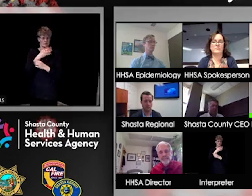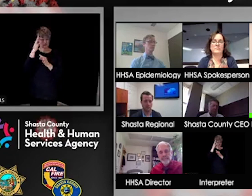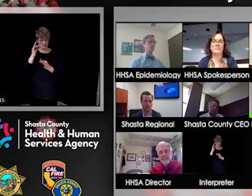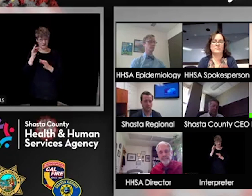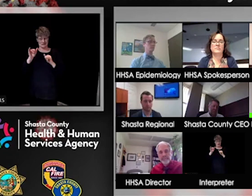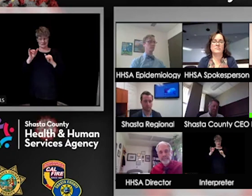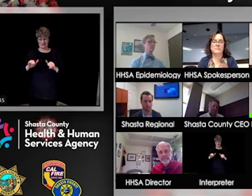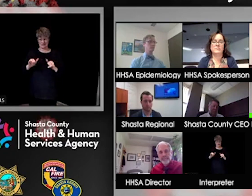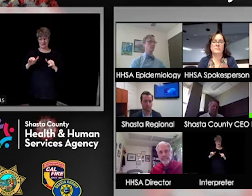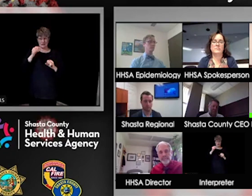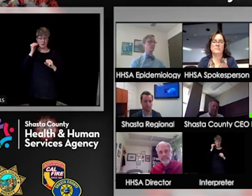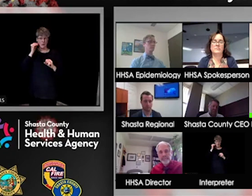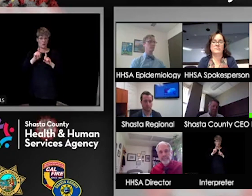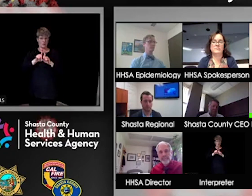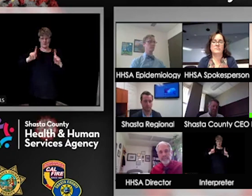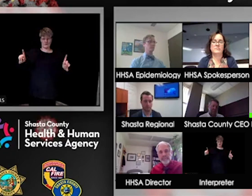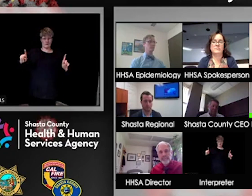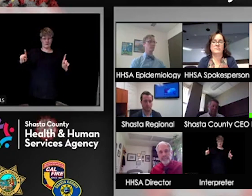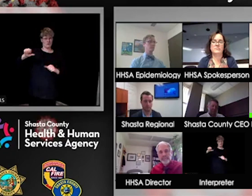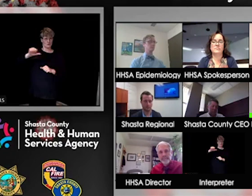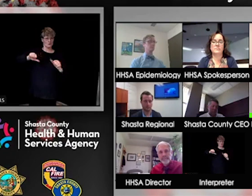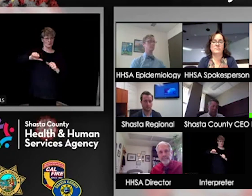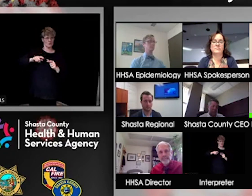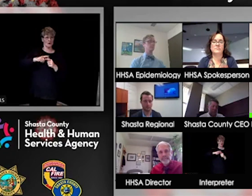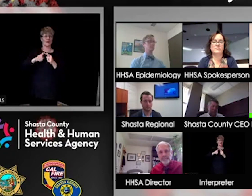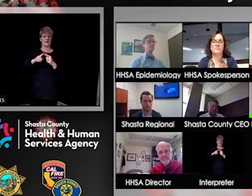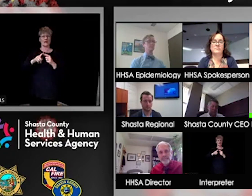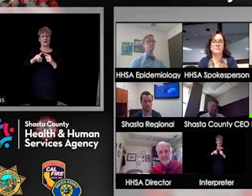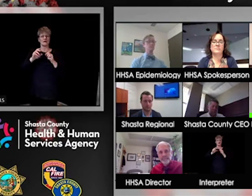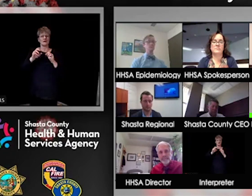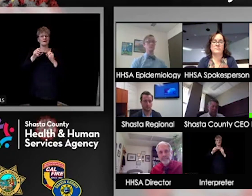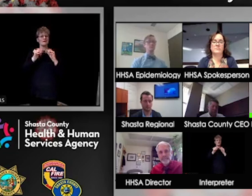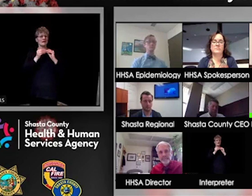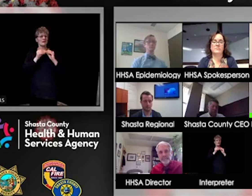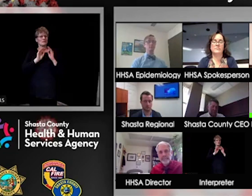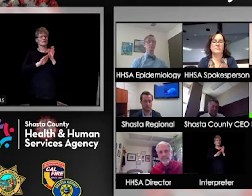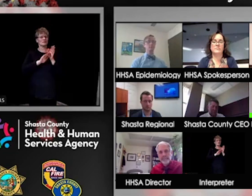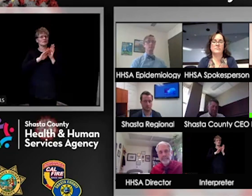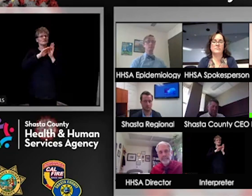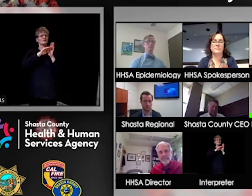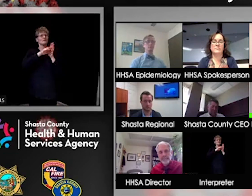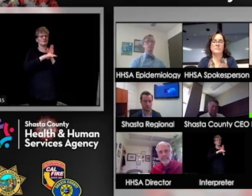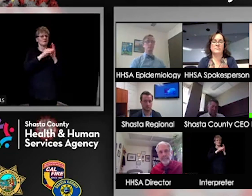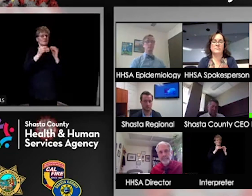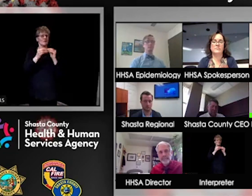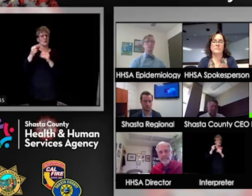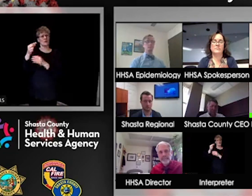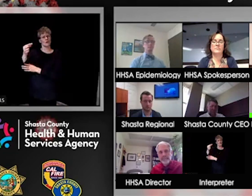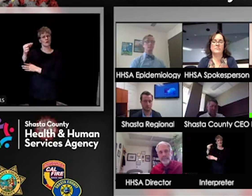transmission we have and how fast that happens. Definitely implementing those measures, which